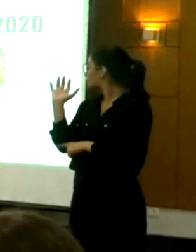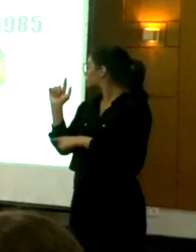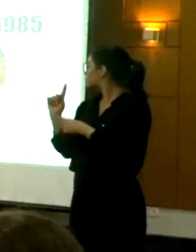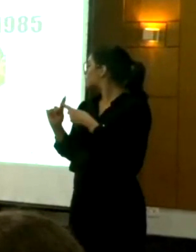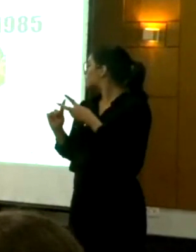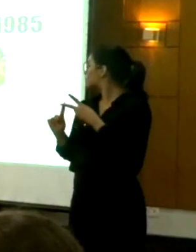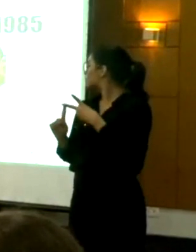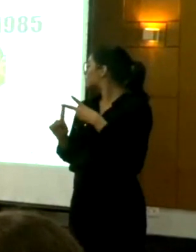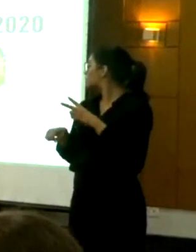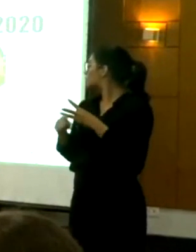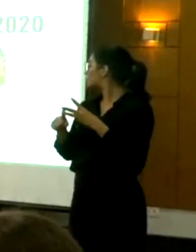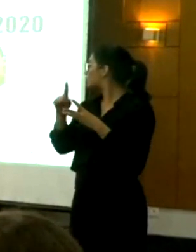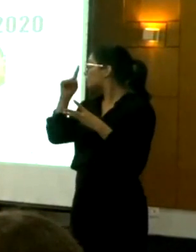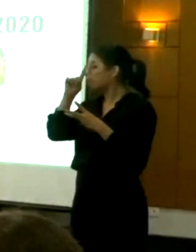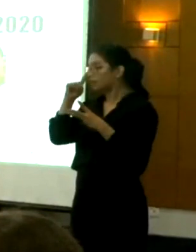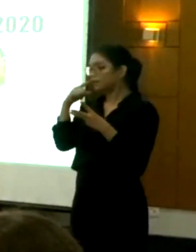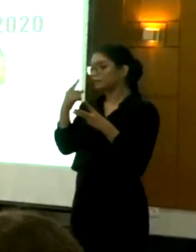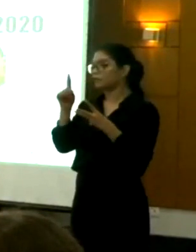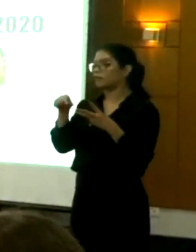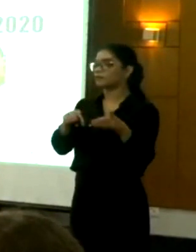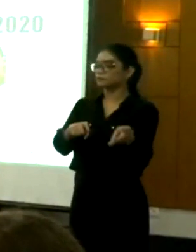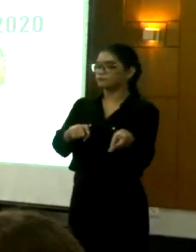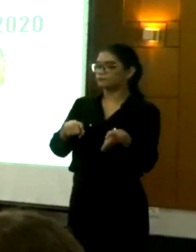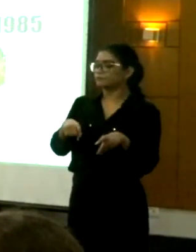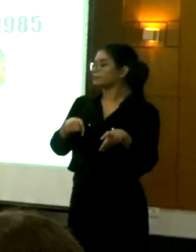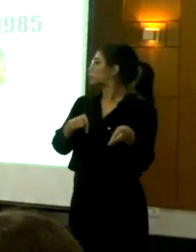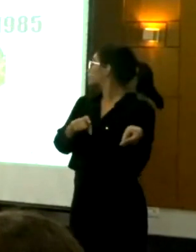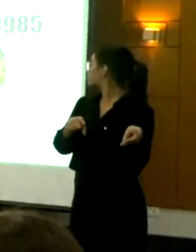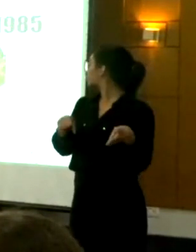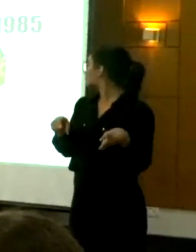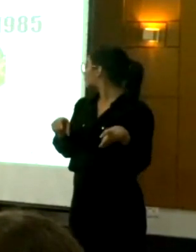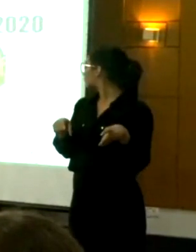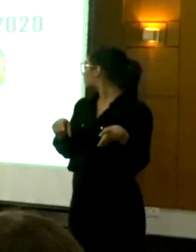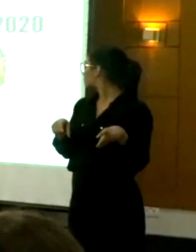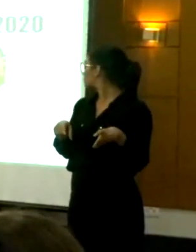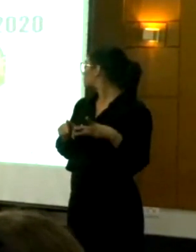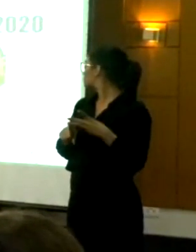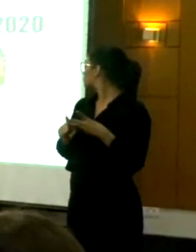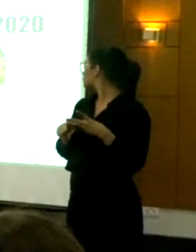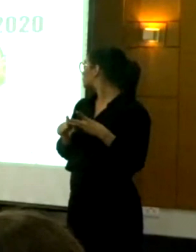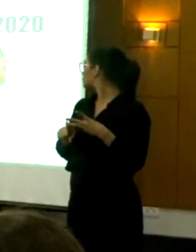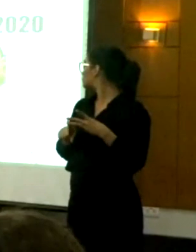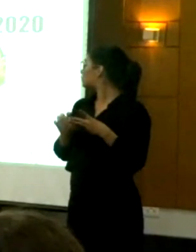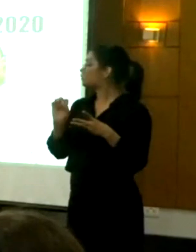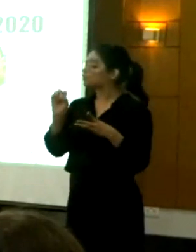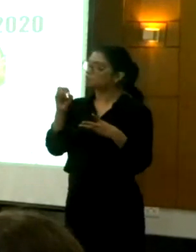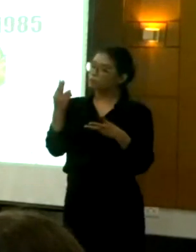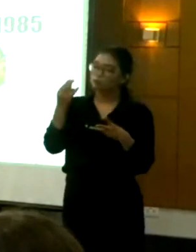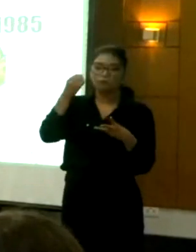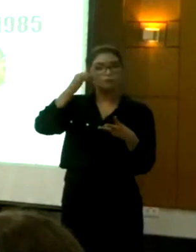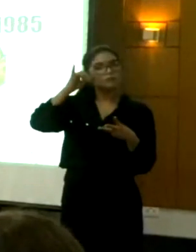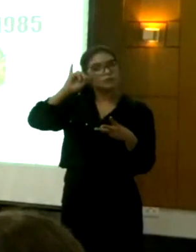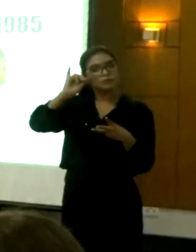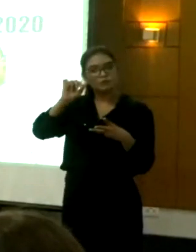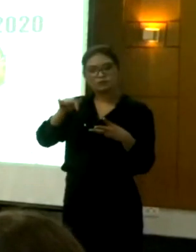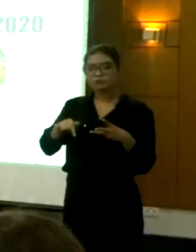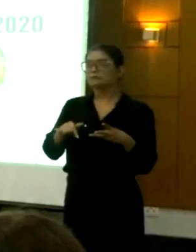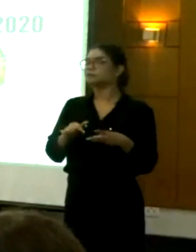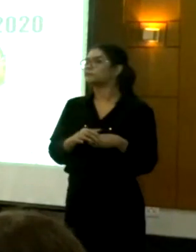and the yellow is agriculture or pasture, or a type of agriculture,